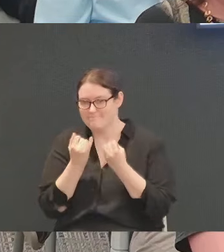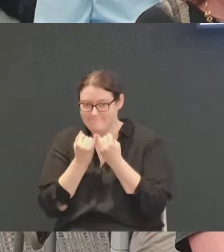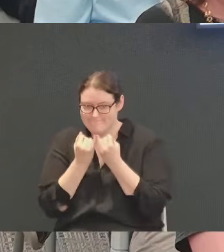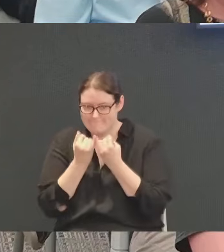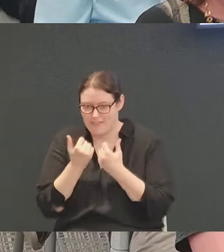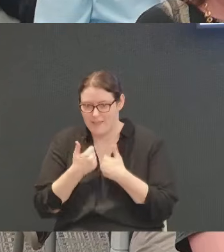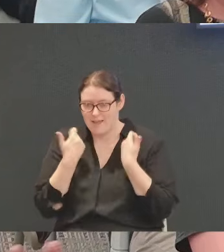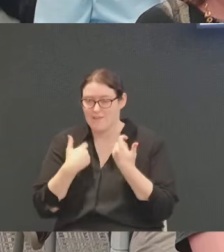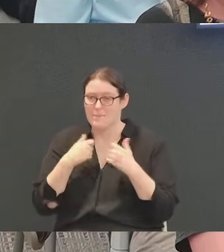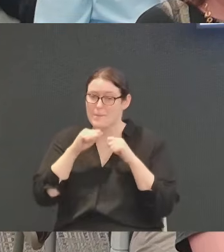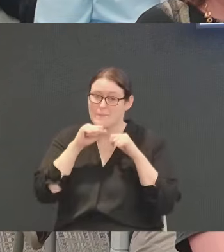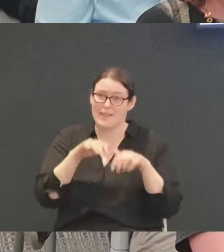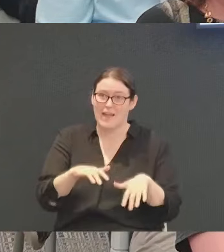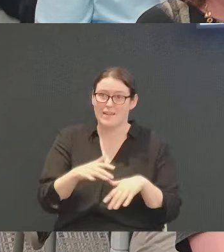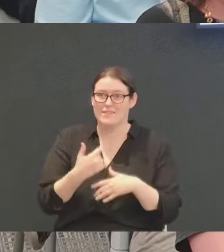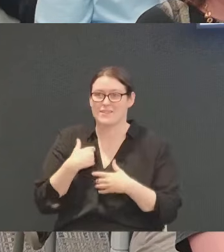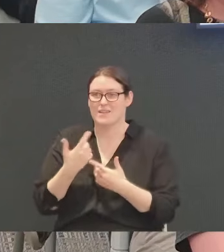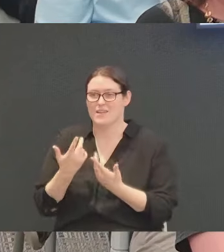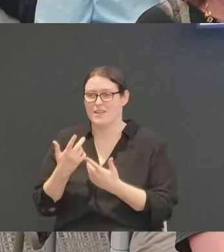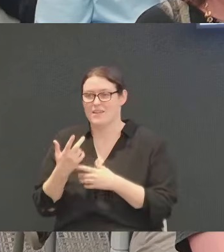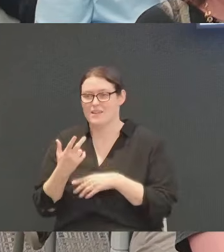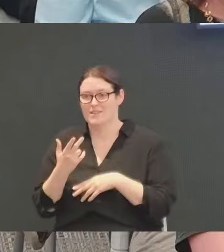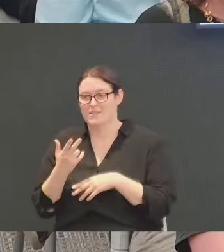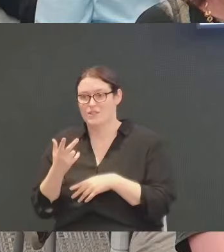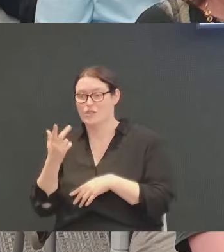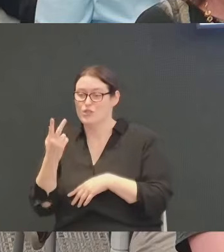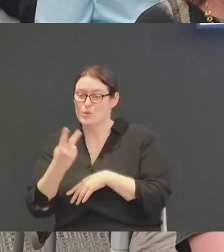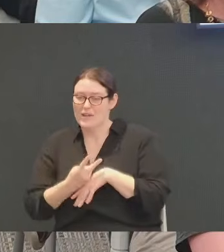I spent two days at the lighthouse. Uh, I just had an issue with my dad,